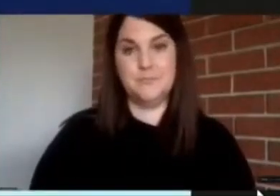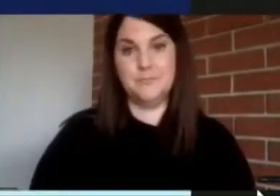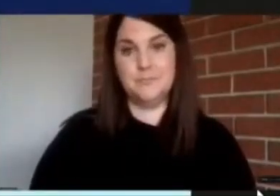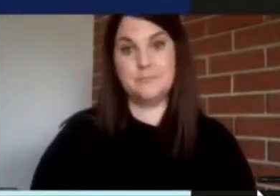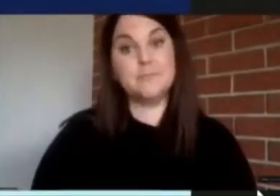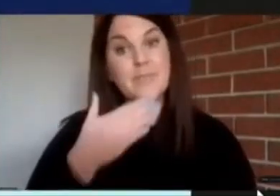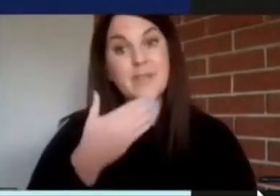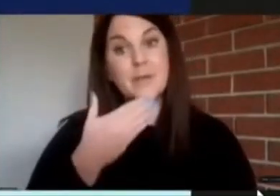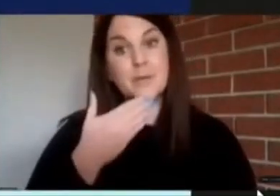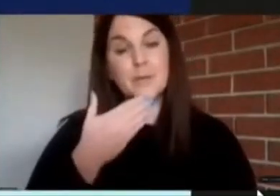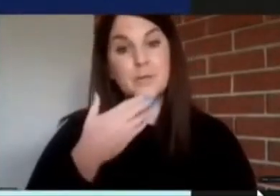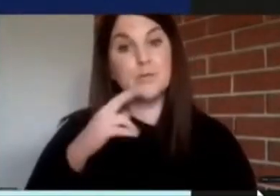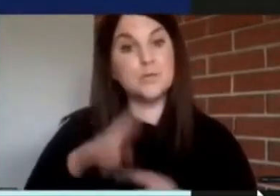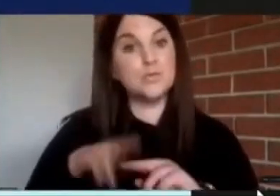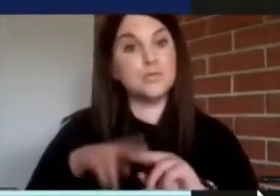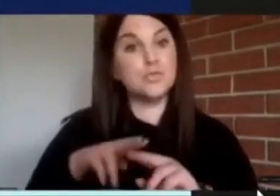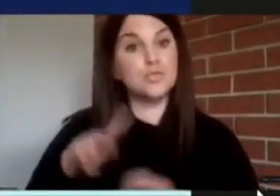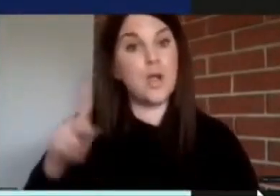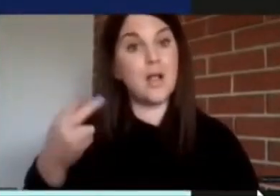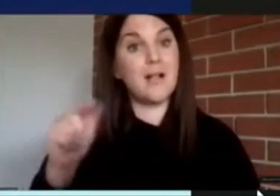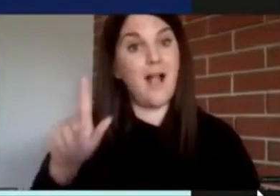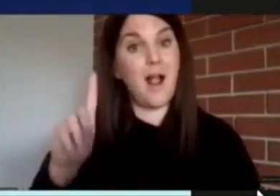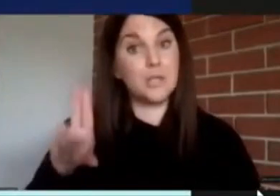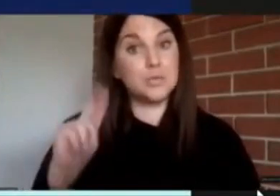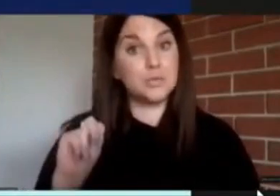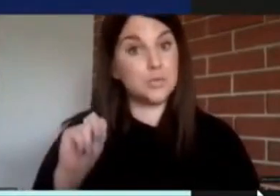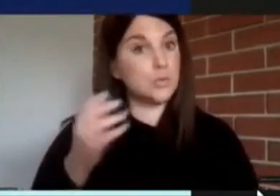Chair Khaldun anything else to add before opening up to the full task force?